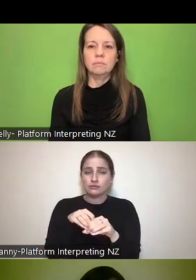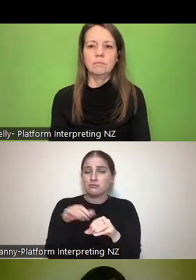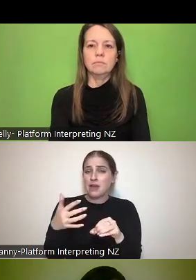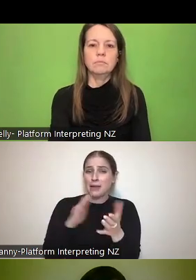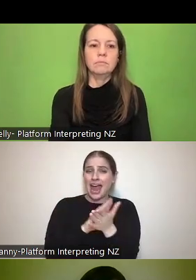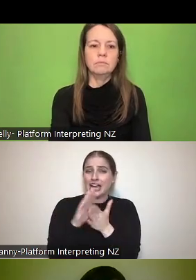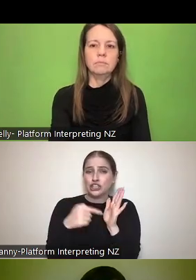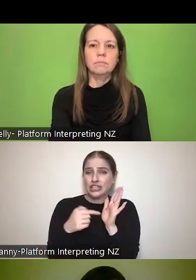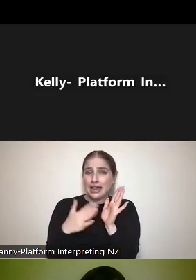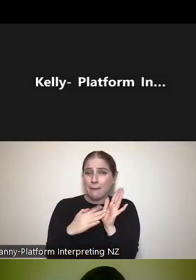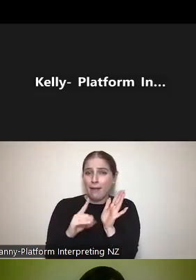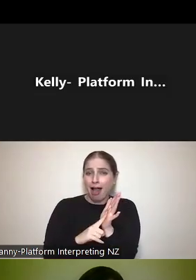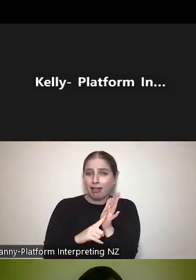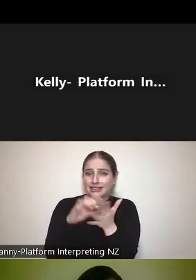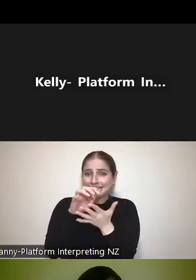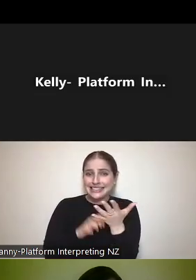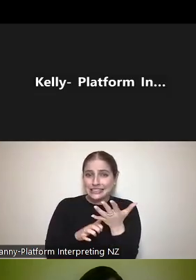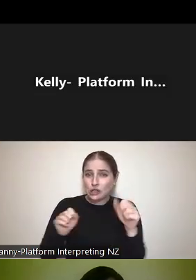you can include things in print.